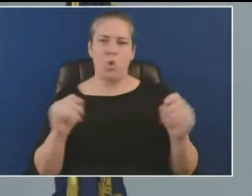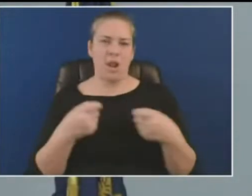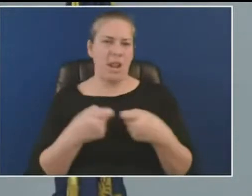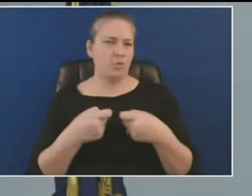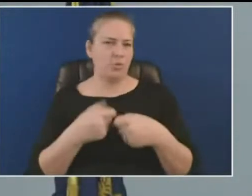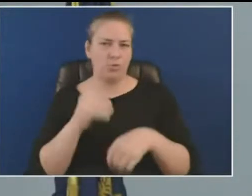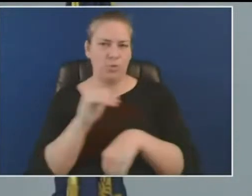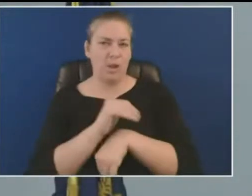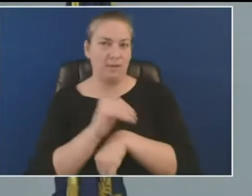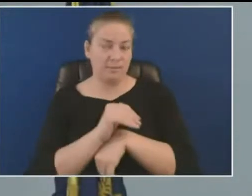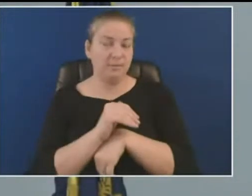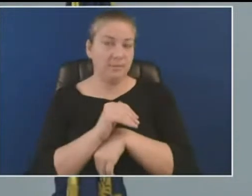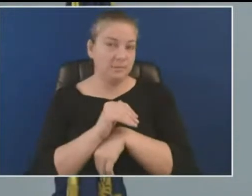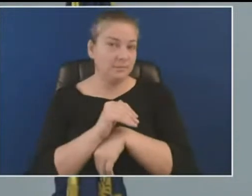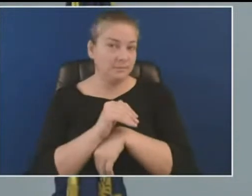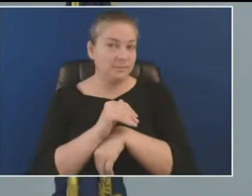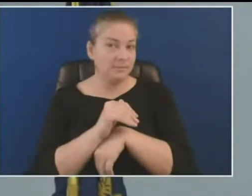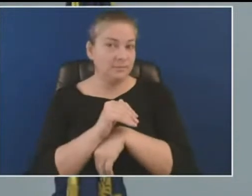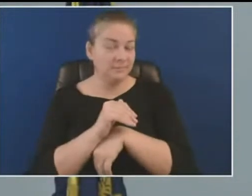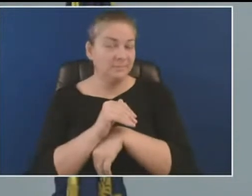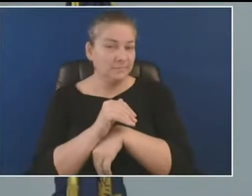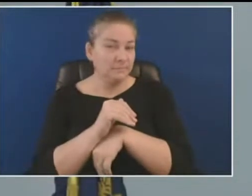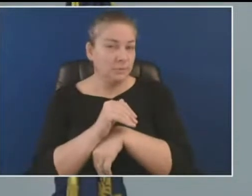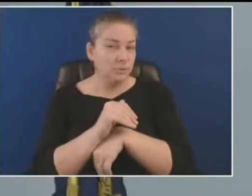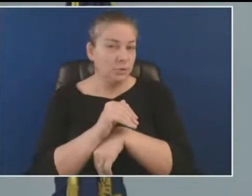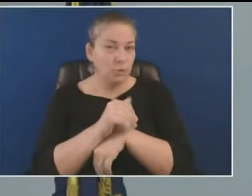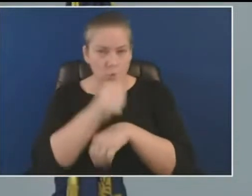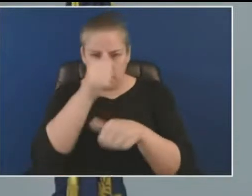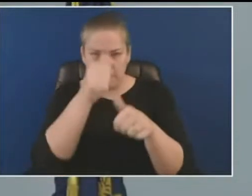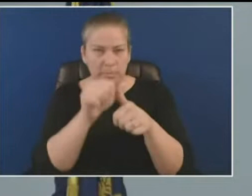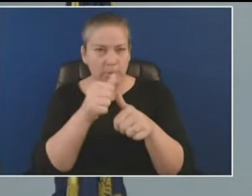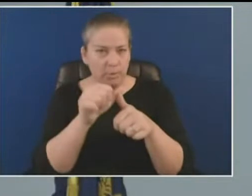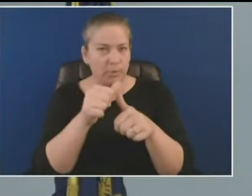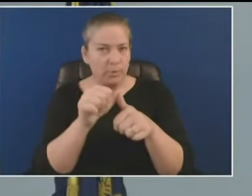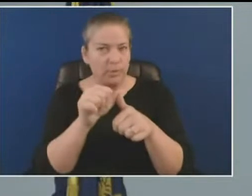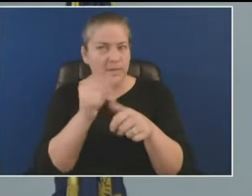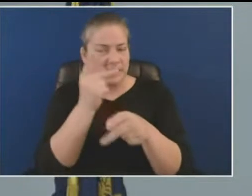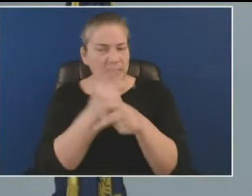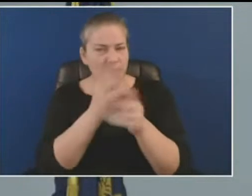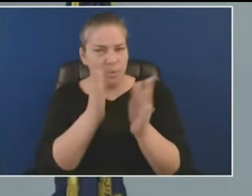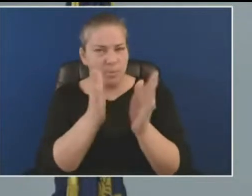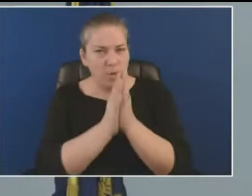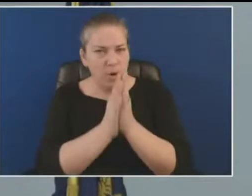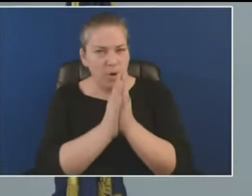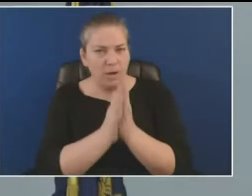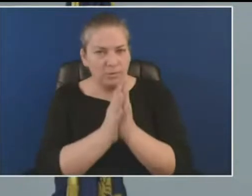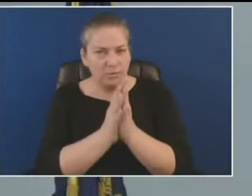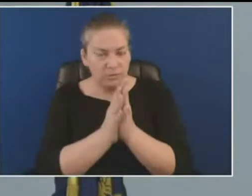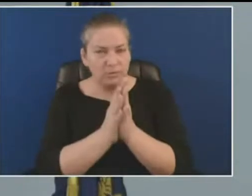Just keep all those people in mind. Keep them in your prayers. We appreciate it. I appreciate the working relationship